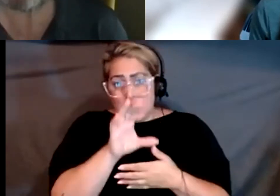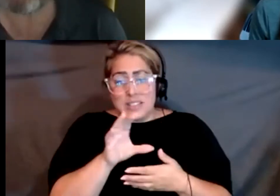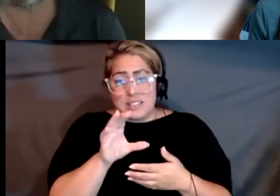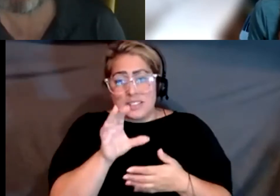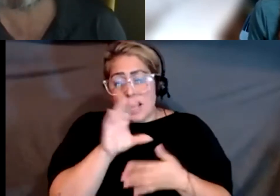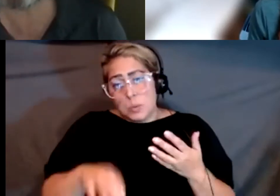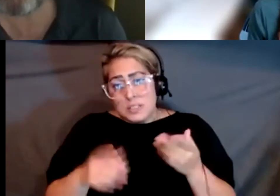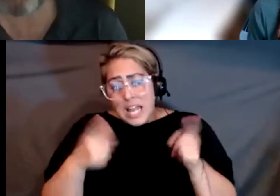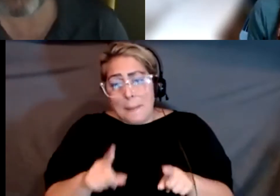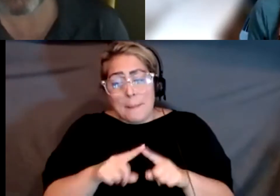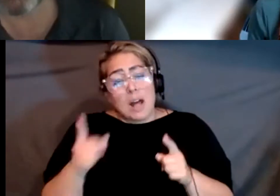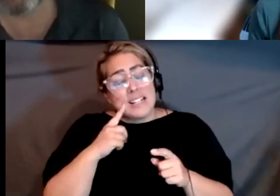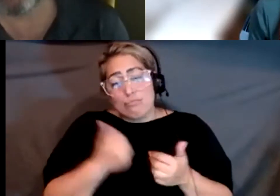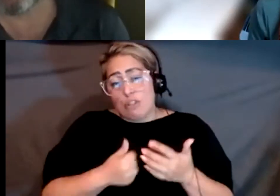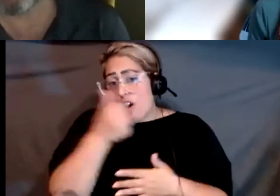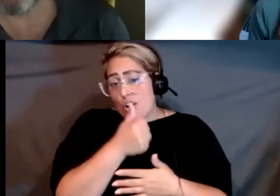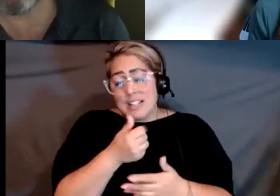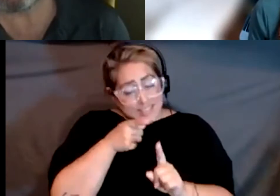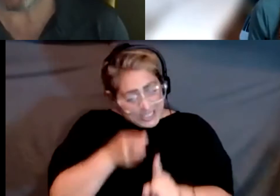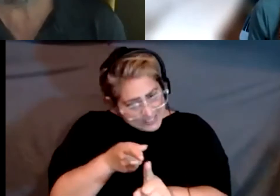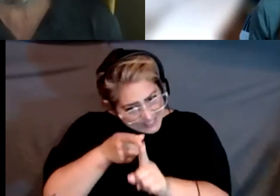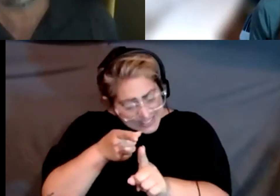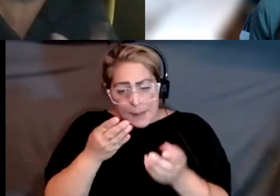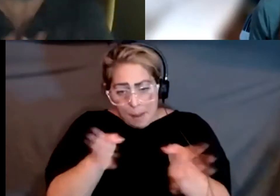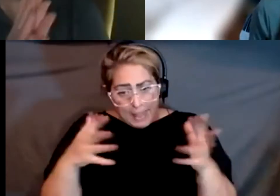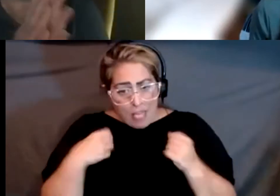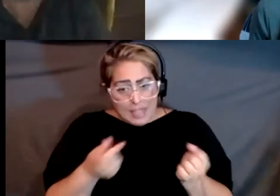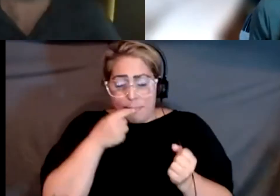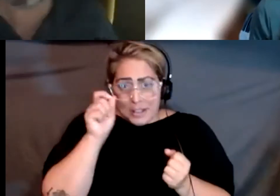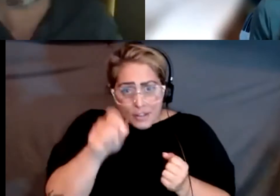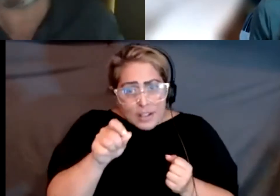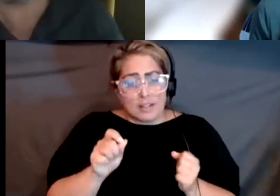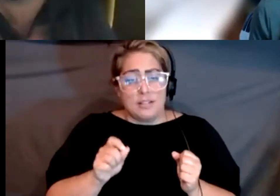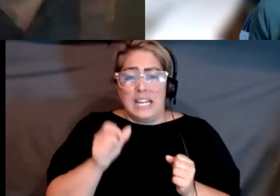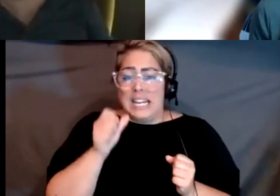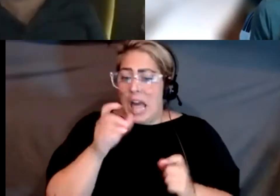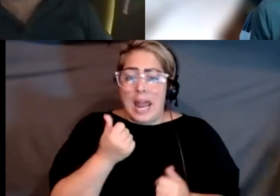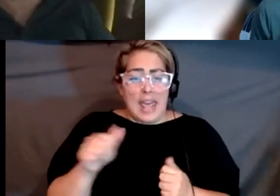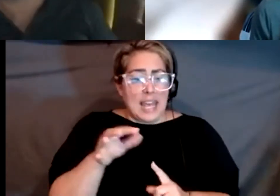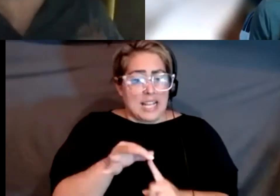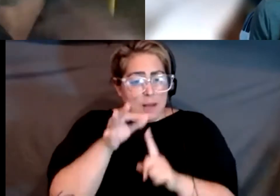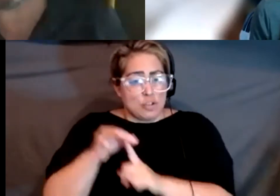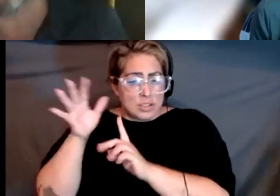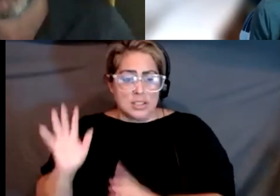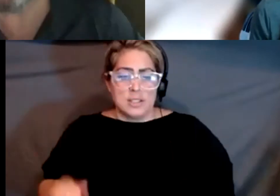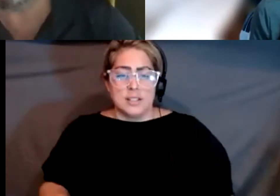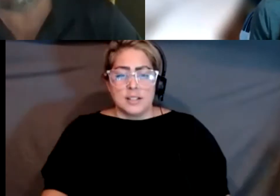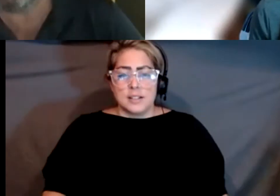And we don't have an end to this until things change.